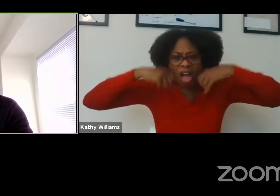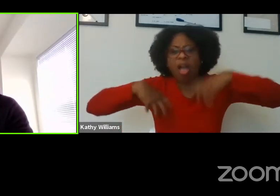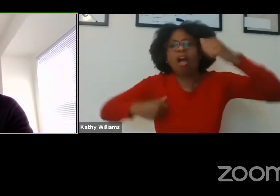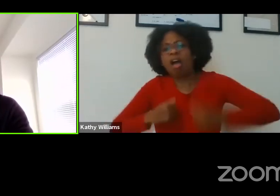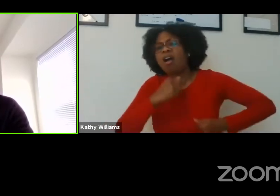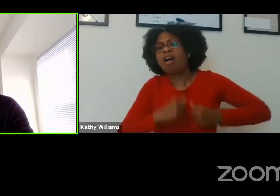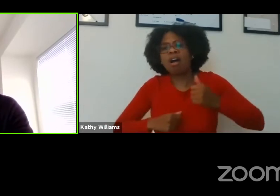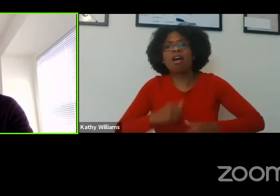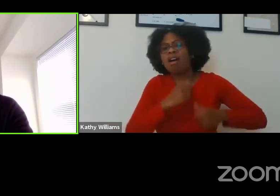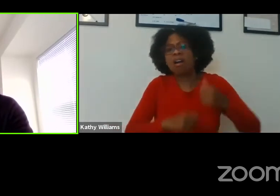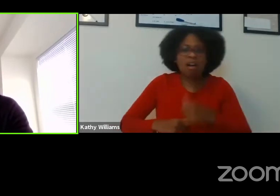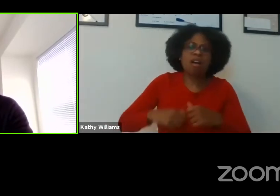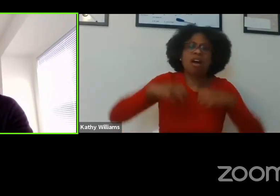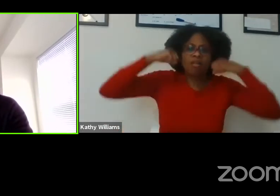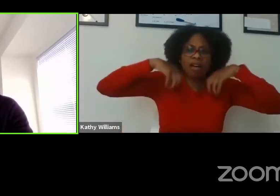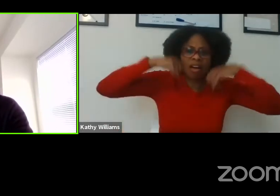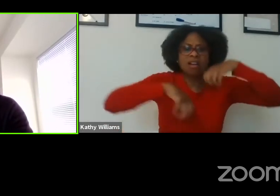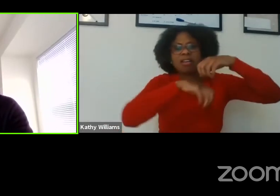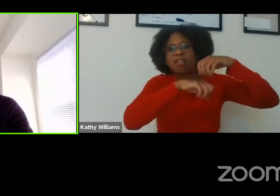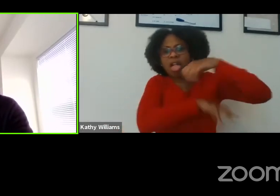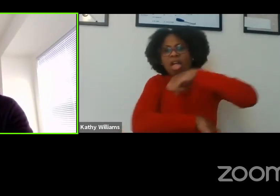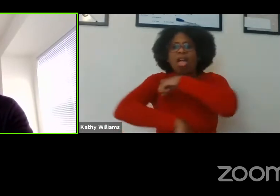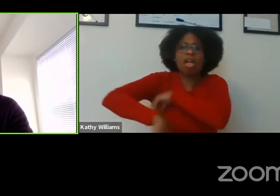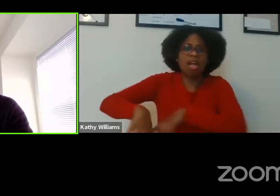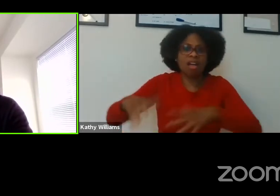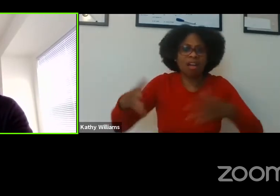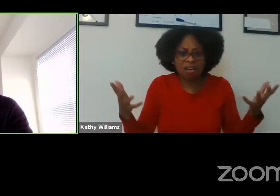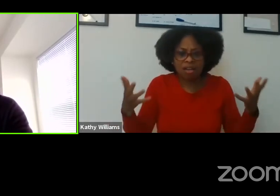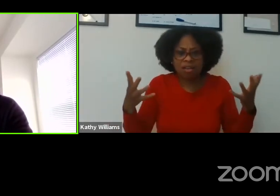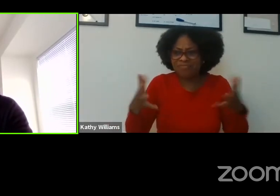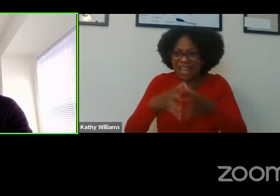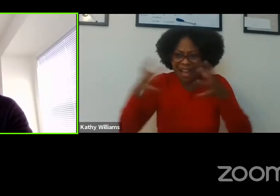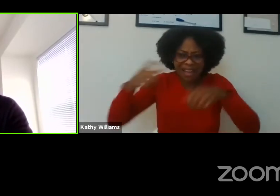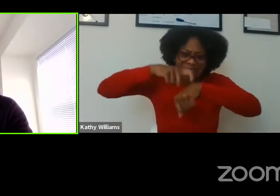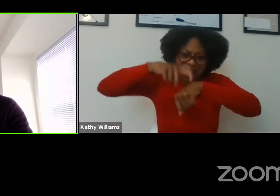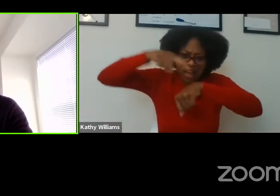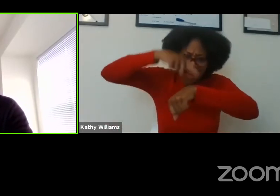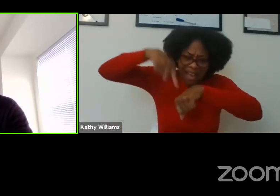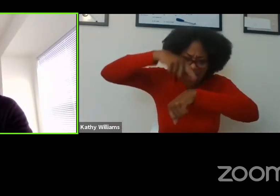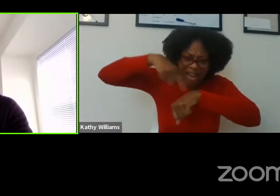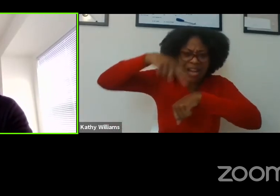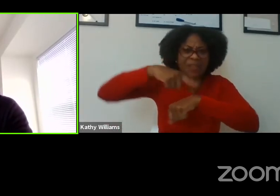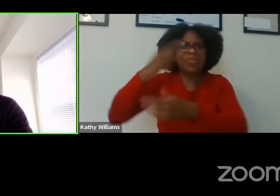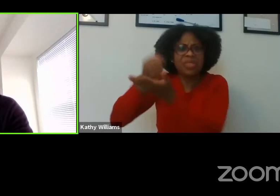all these injuries, you know, just all this different therapy to work on everything.